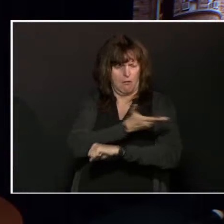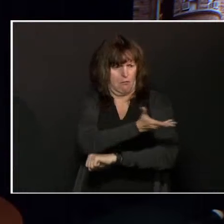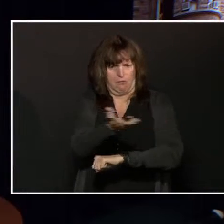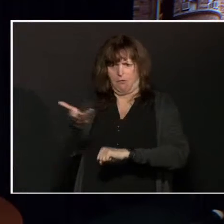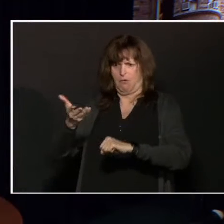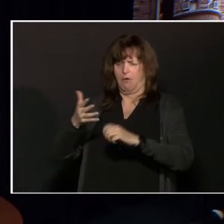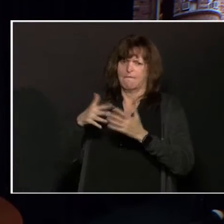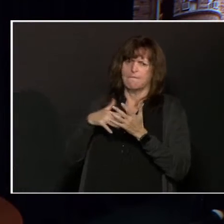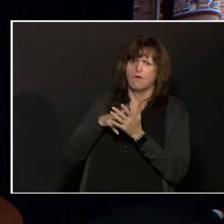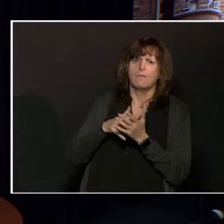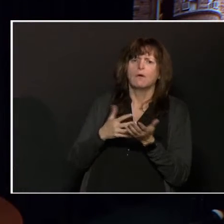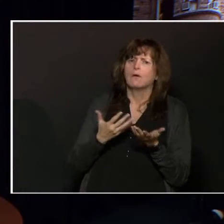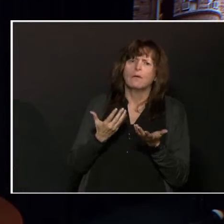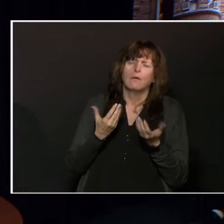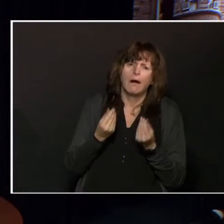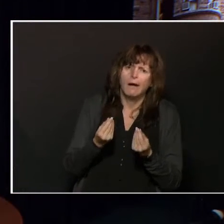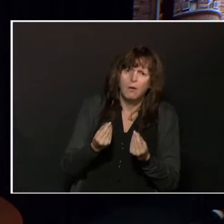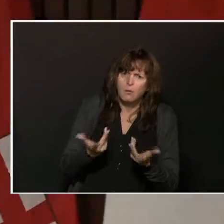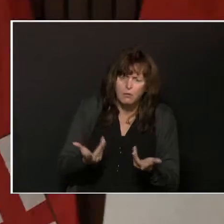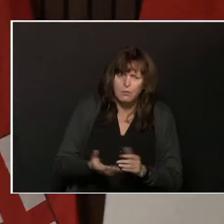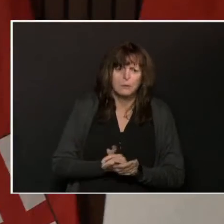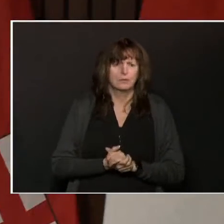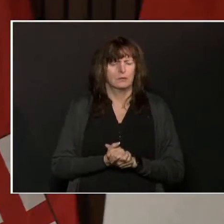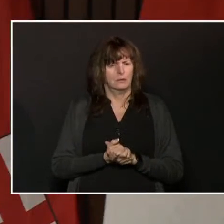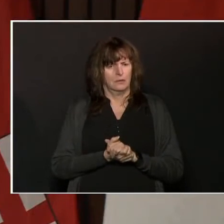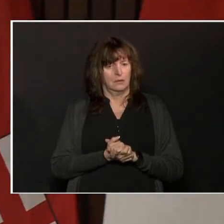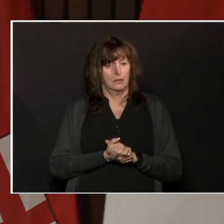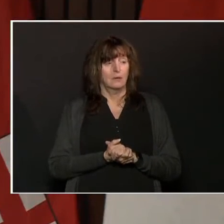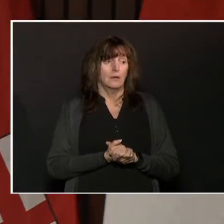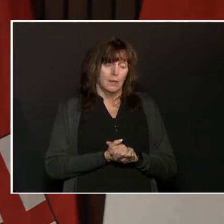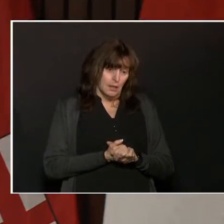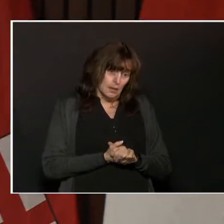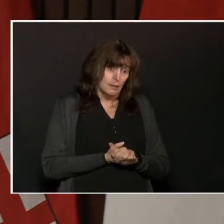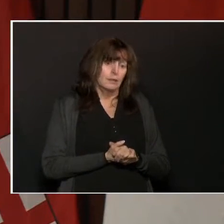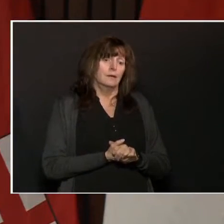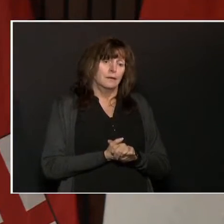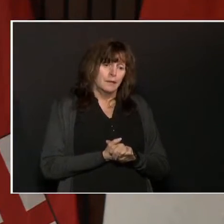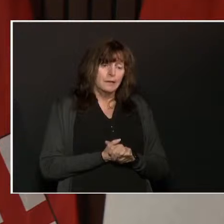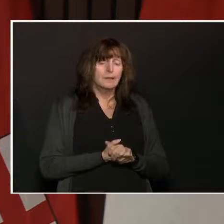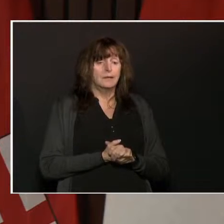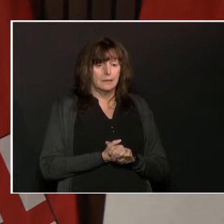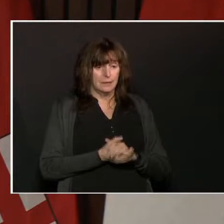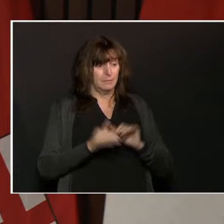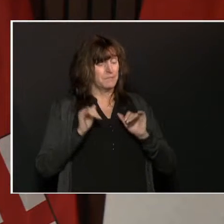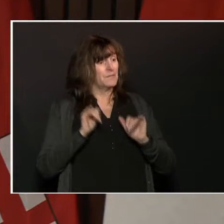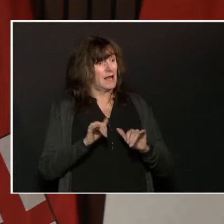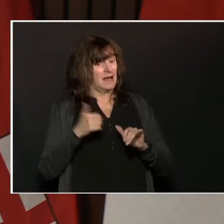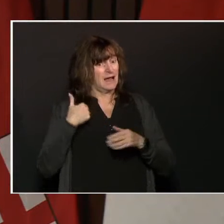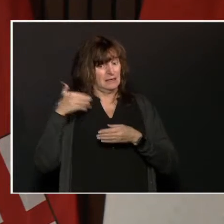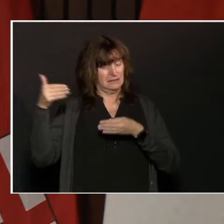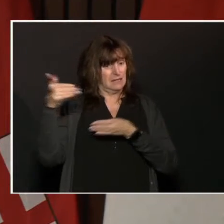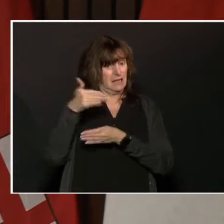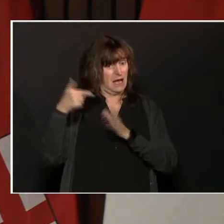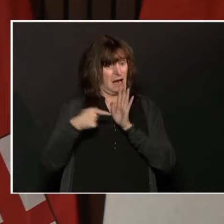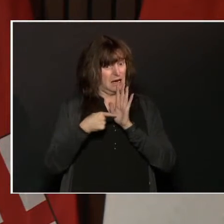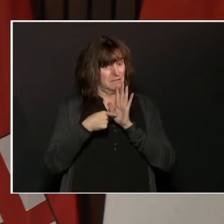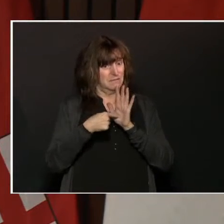HOSPITALIZATION IN THE FIRST WAVE COMPARED TO FLU WAVE COMPARED TO FLU THE DEATH RAY ABOUT FIVE TIMES RAY ABOUT FIVE TIMES ITS HEIGHT WITH WITH SIGNIFICANTLY GREATER RISK OF